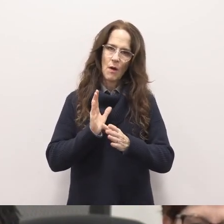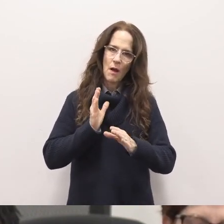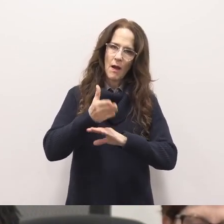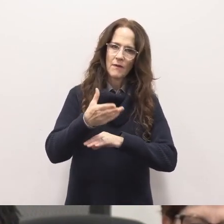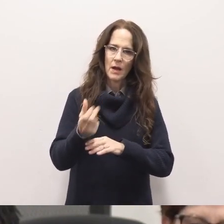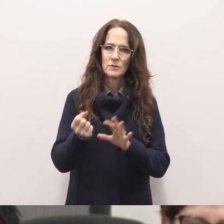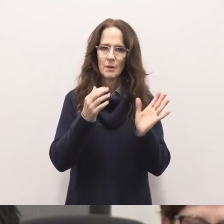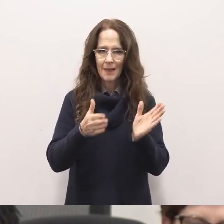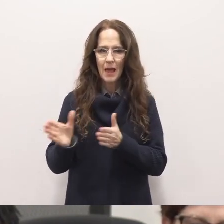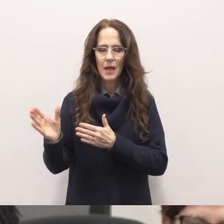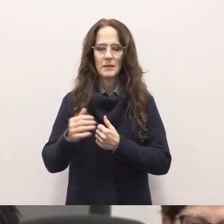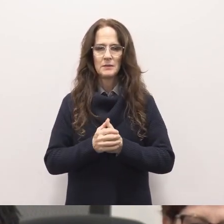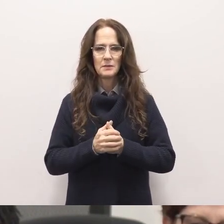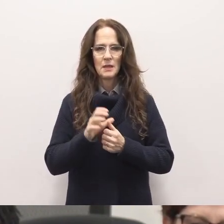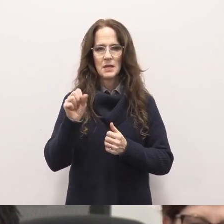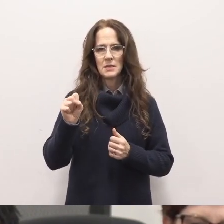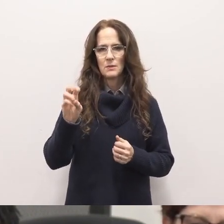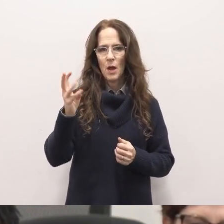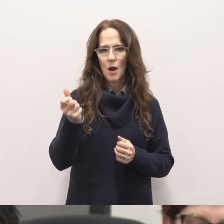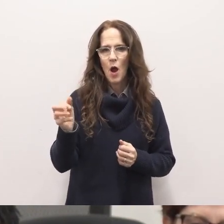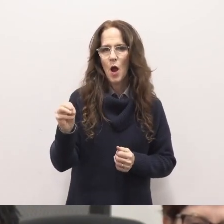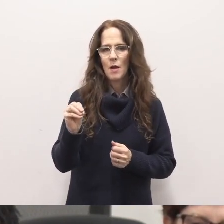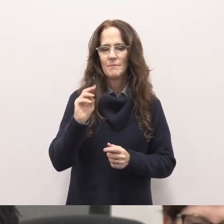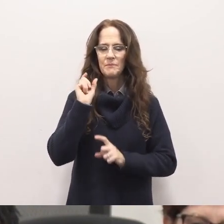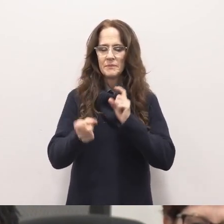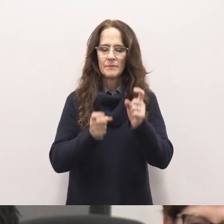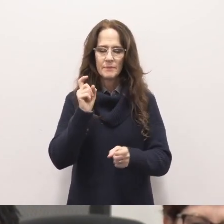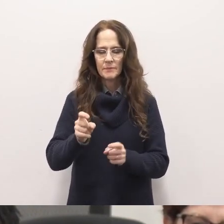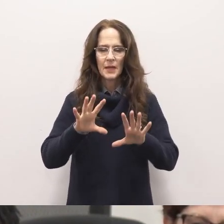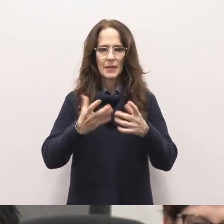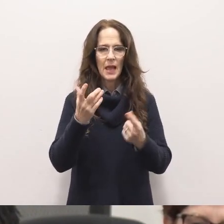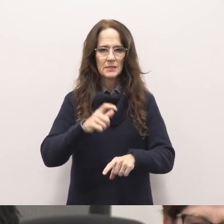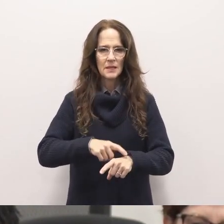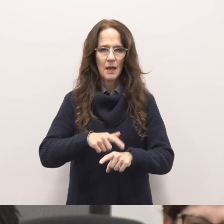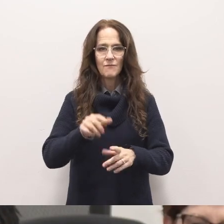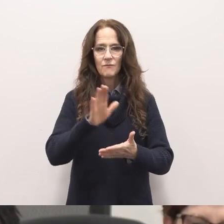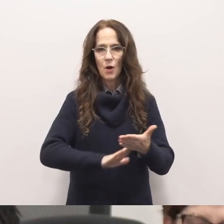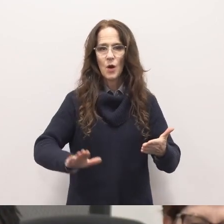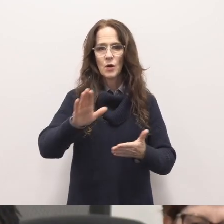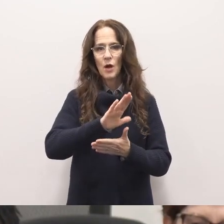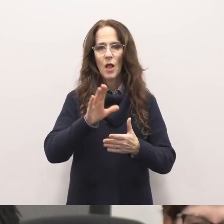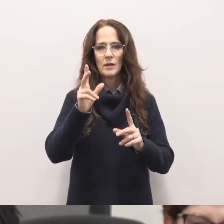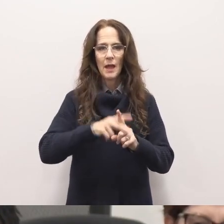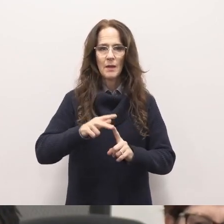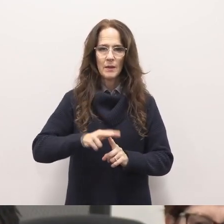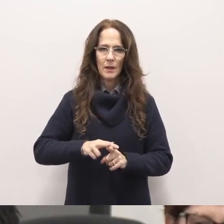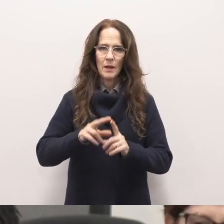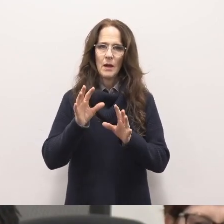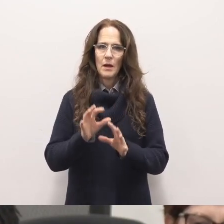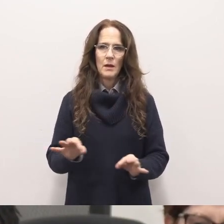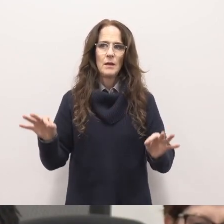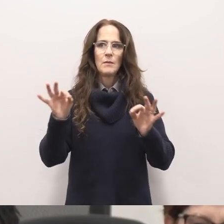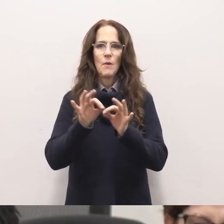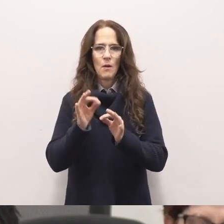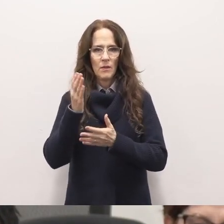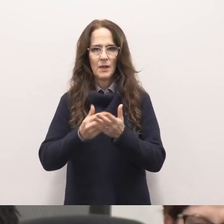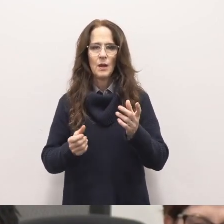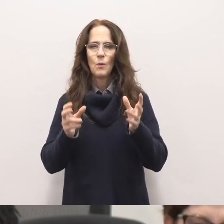Swarm in particular allows students to dedicate class time to college applications, a well received initiative that we hope to continue annually.